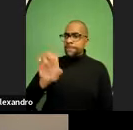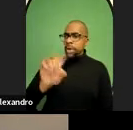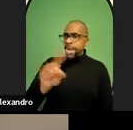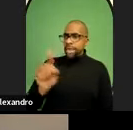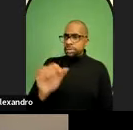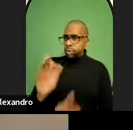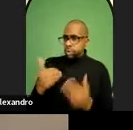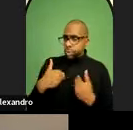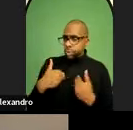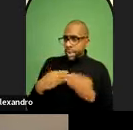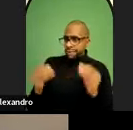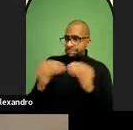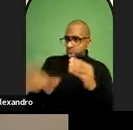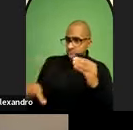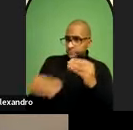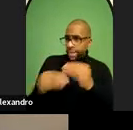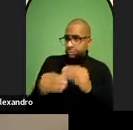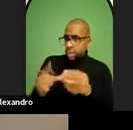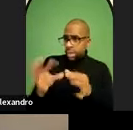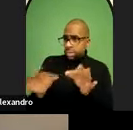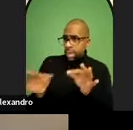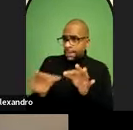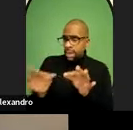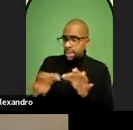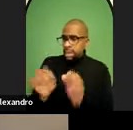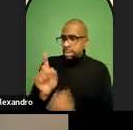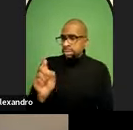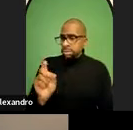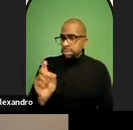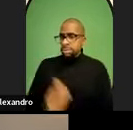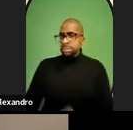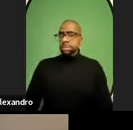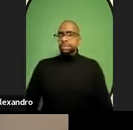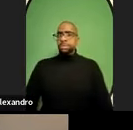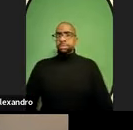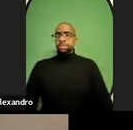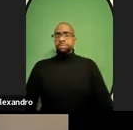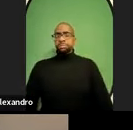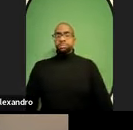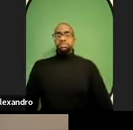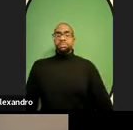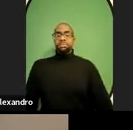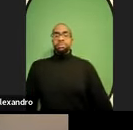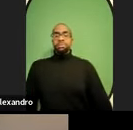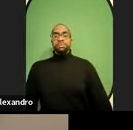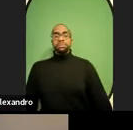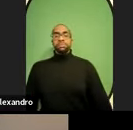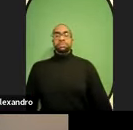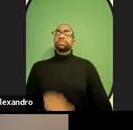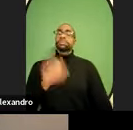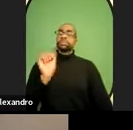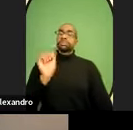Dr Romance Did you have any. y insight into that are idea y insight into that or any other additional comments you'd like to add.